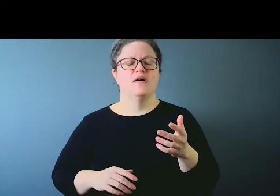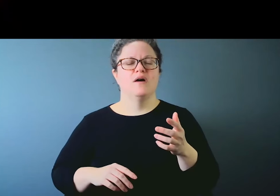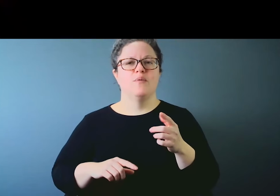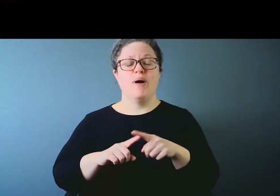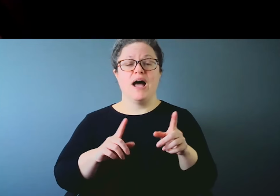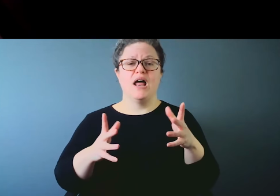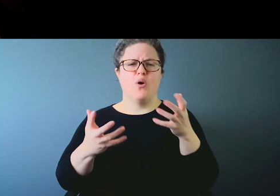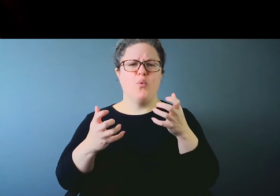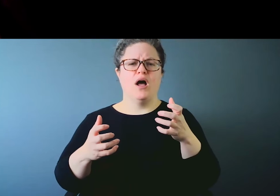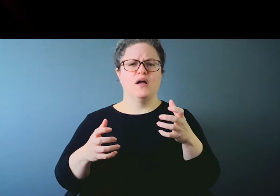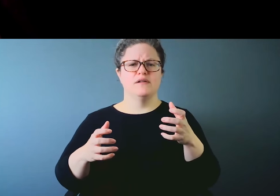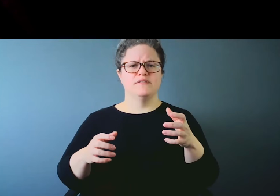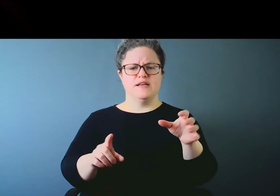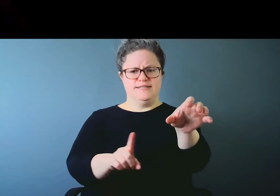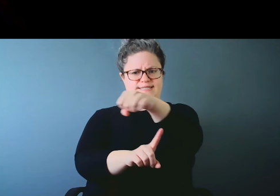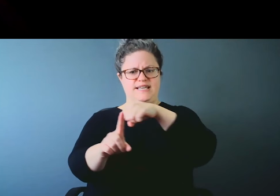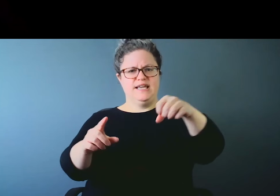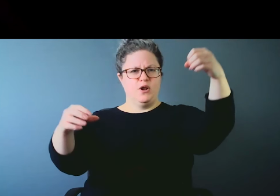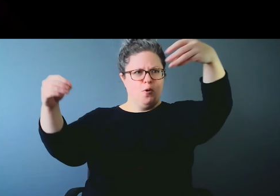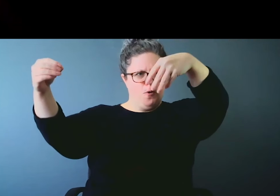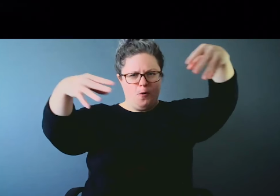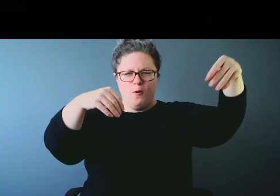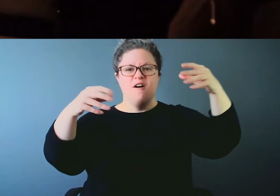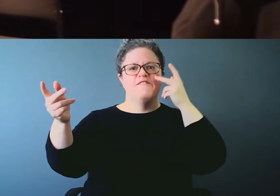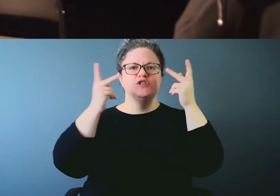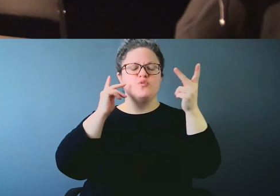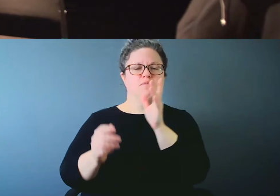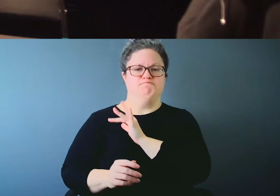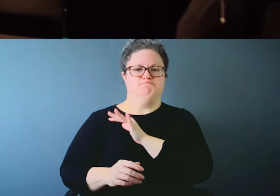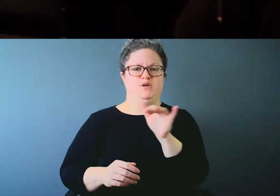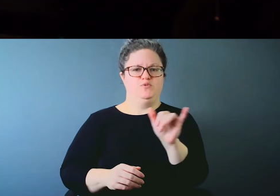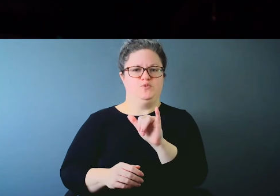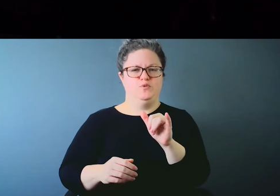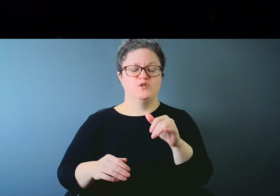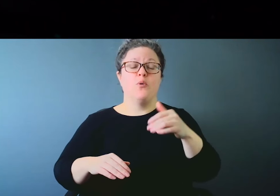keeping it super visual at the same time. So It's like creating that night scene and finding out.